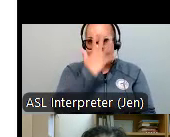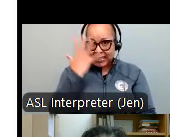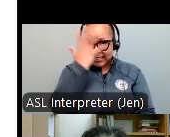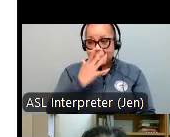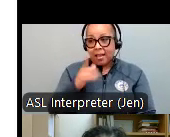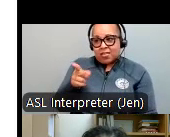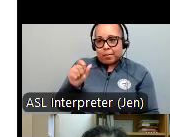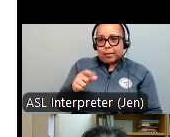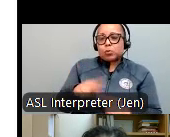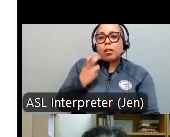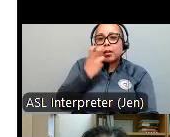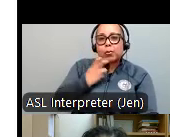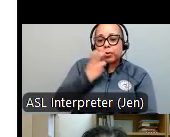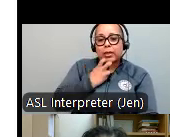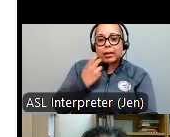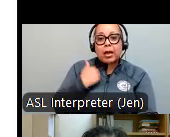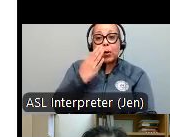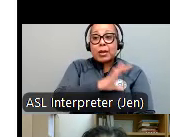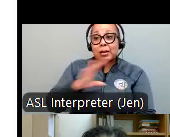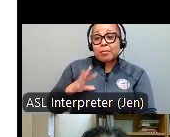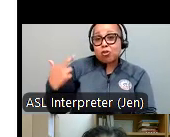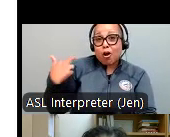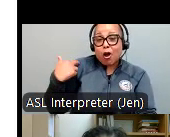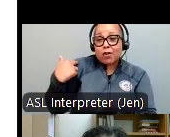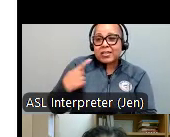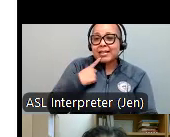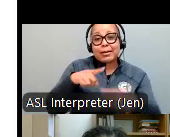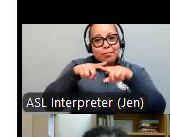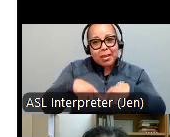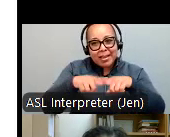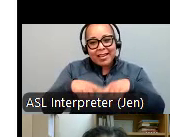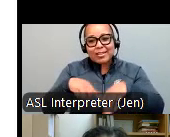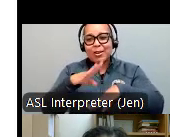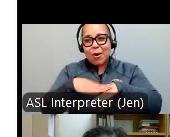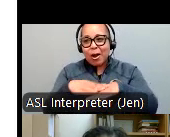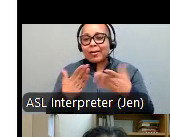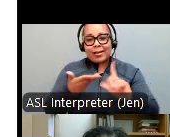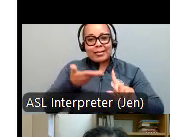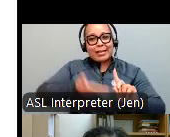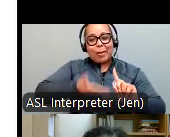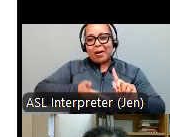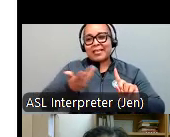able to lip read. I know Commissioner Arfa says it kind of depends on someone's--could depend on